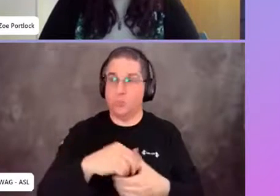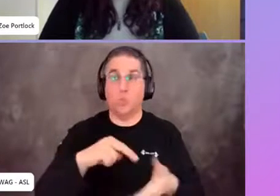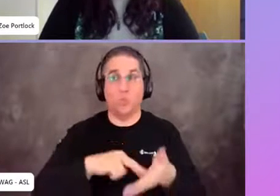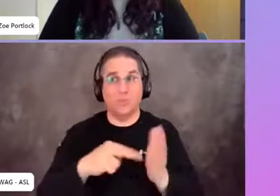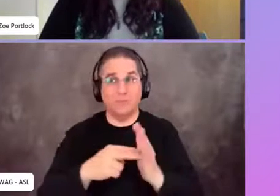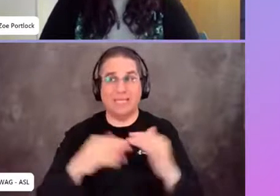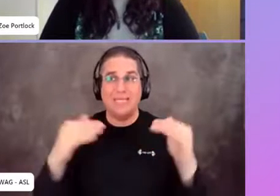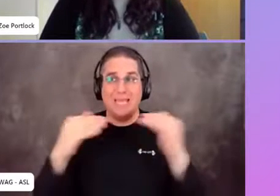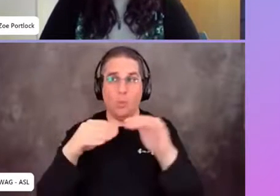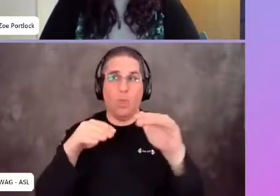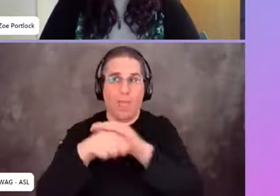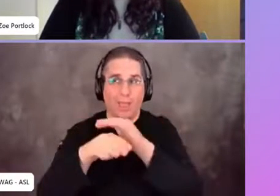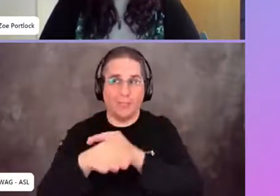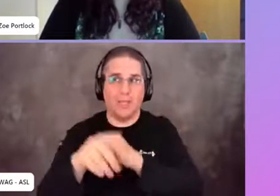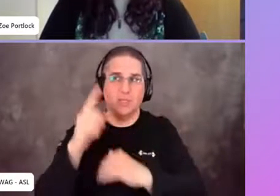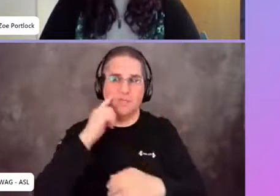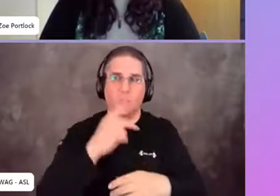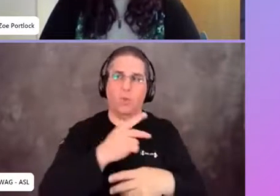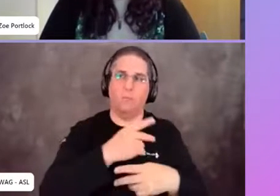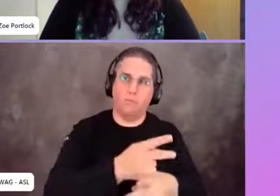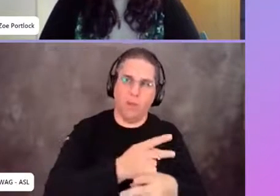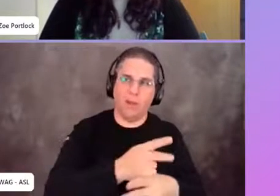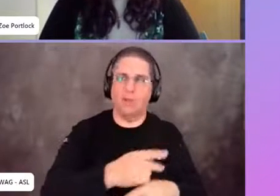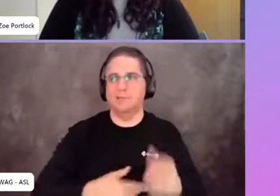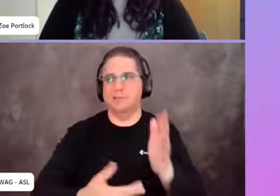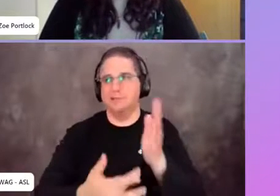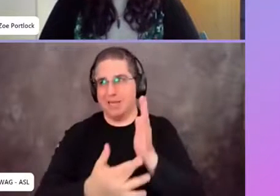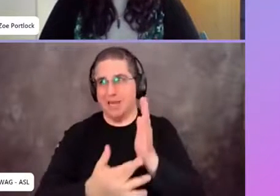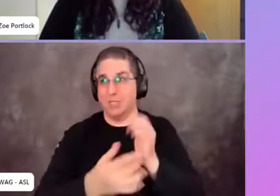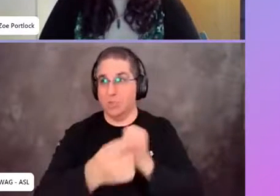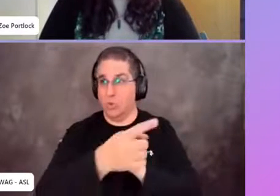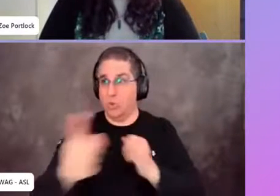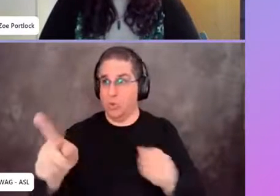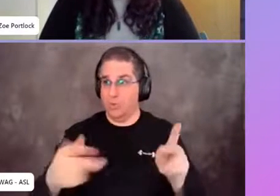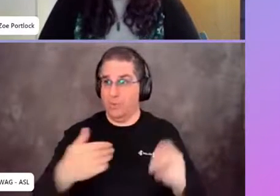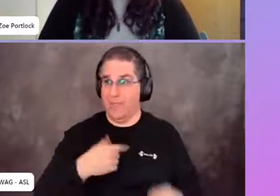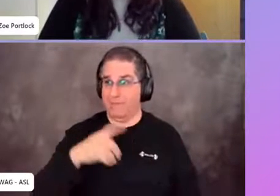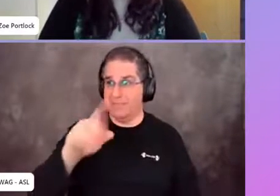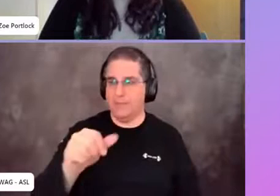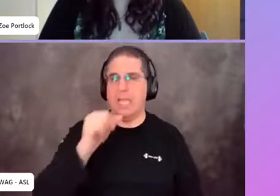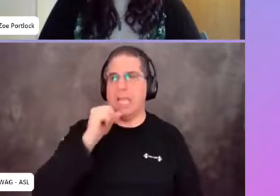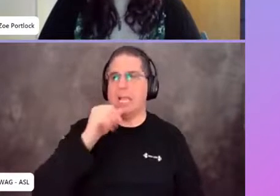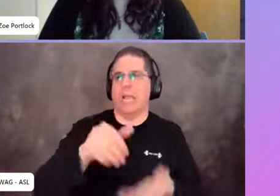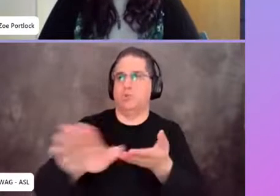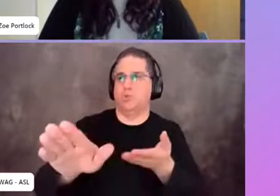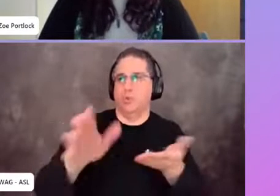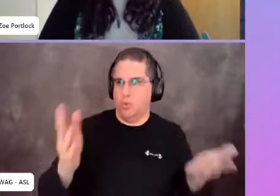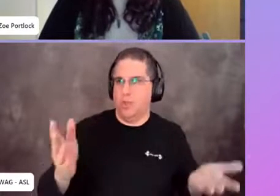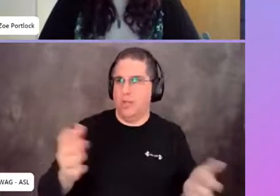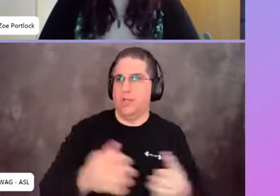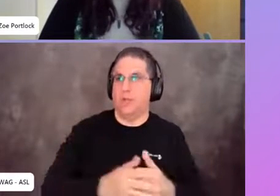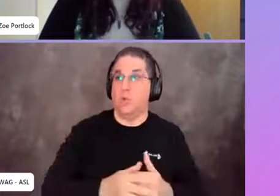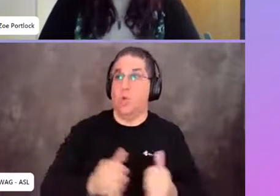committed to inclusion diversity and and disability and inclusion, which also means equal access to product and technology and that people